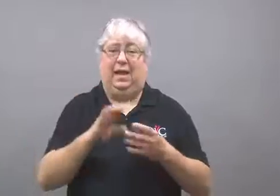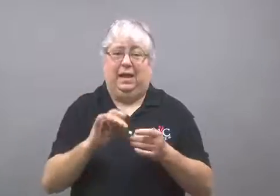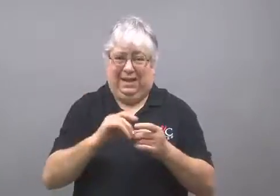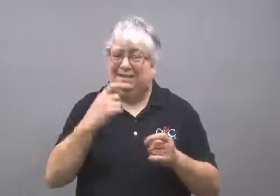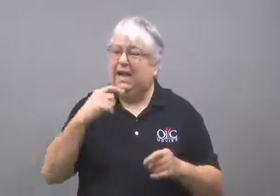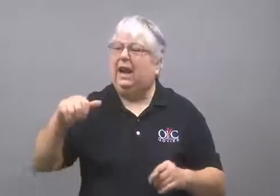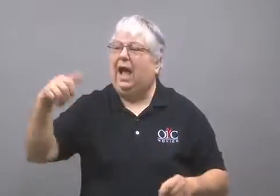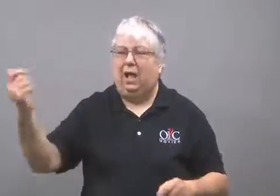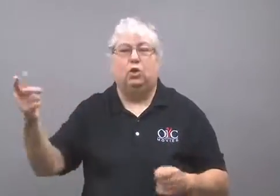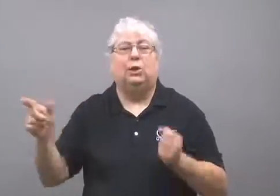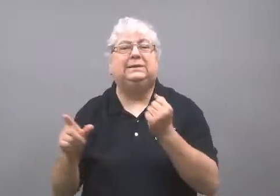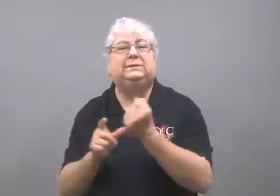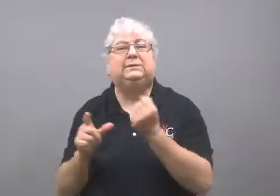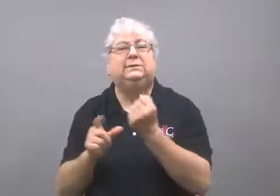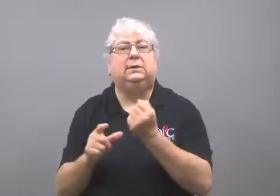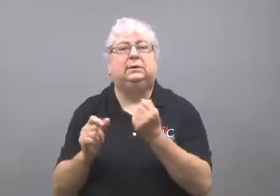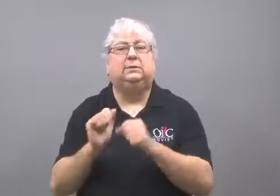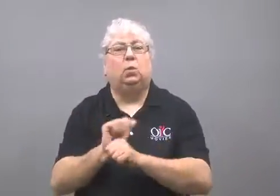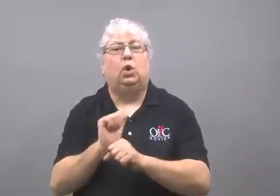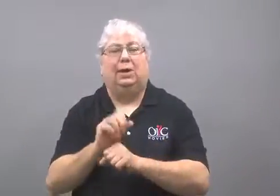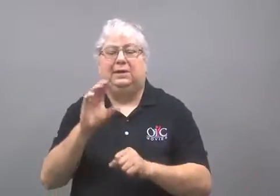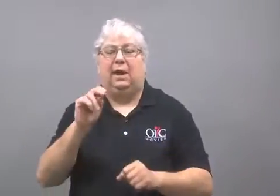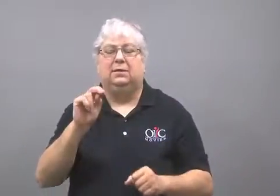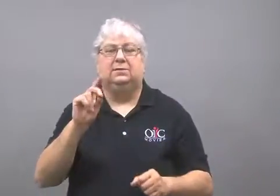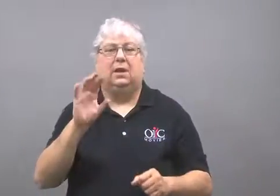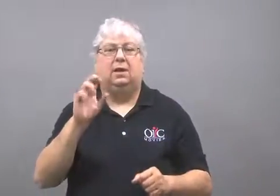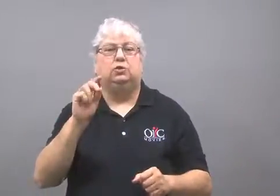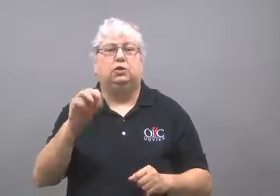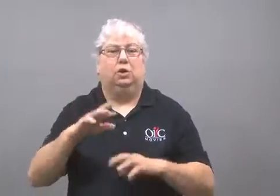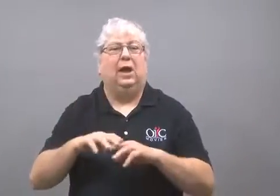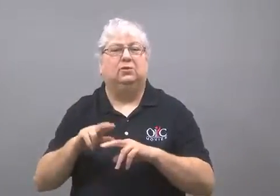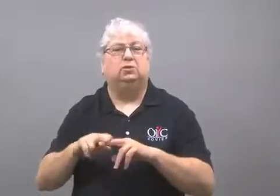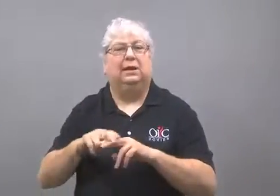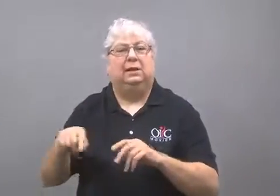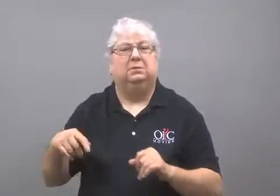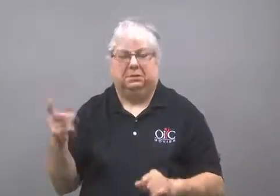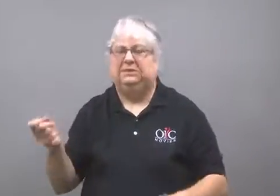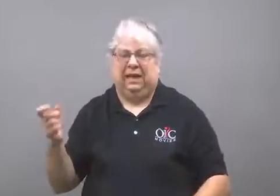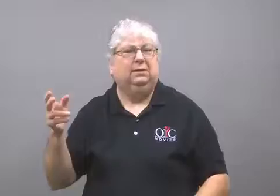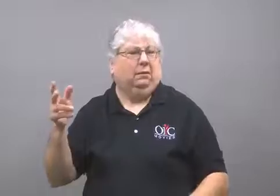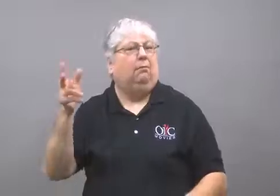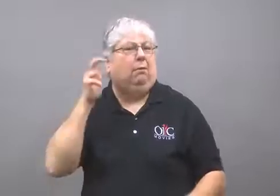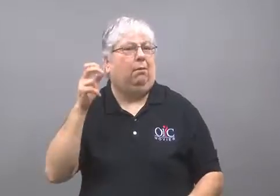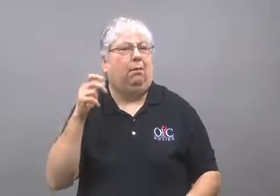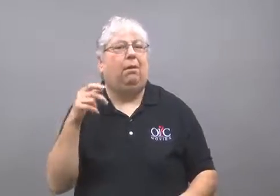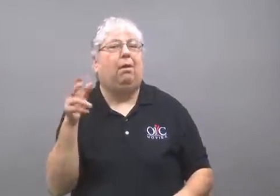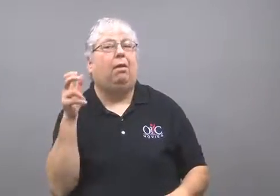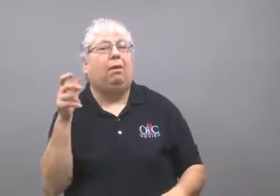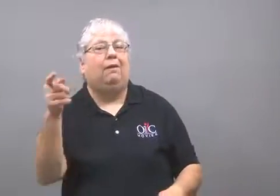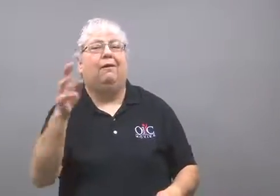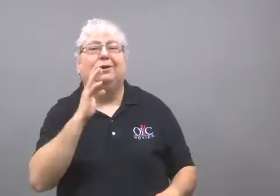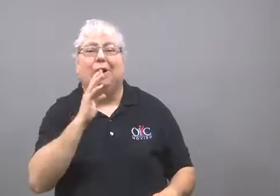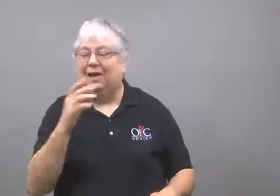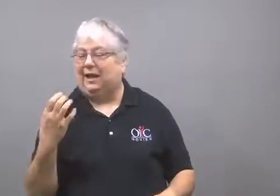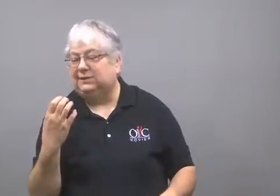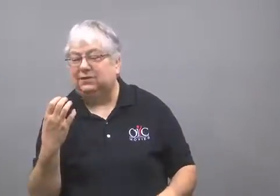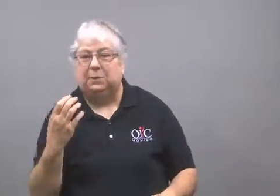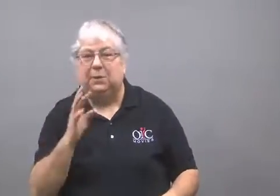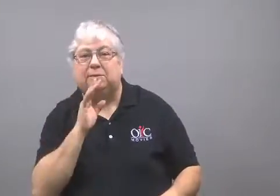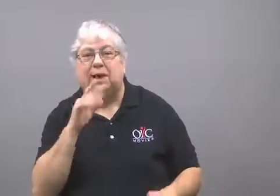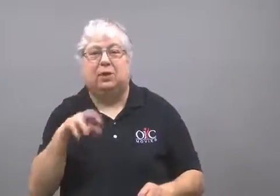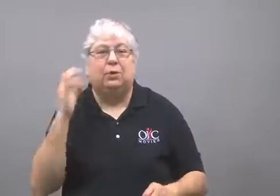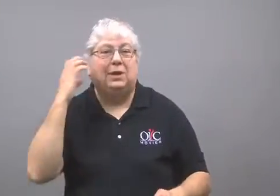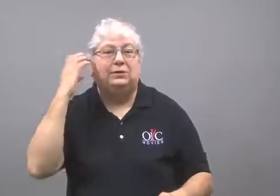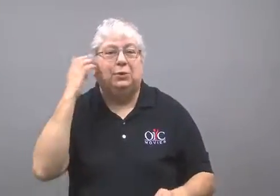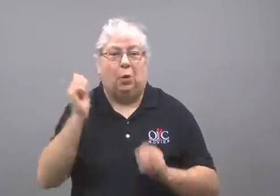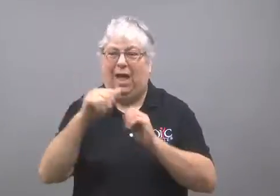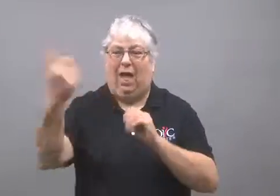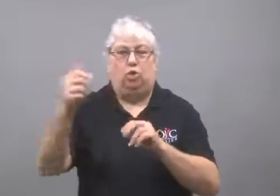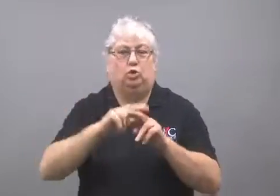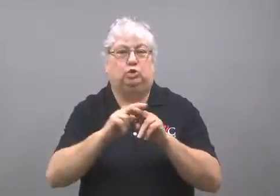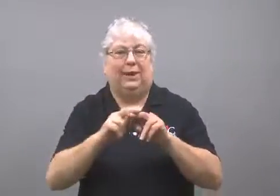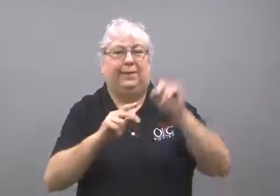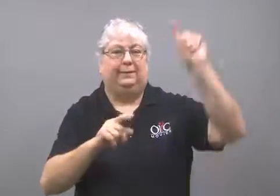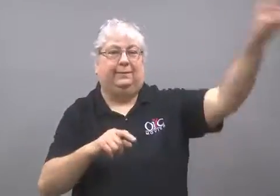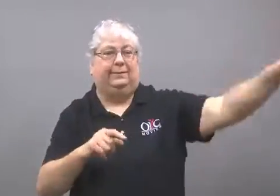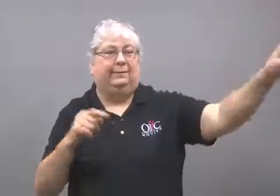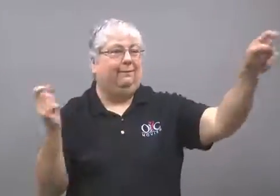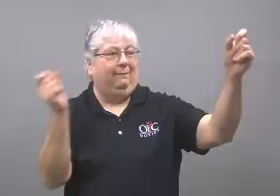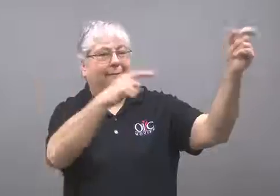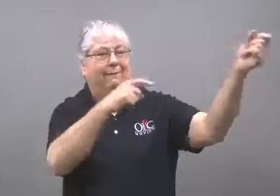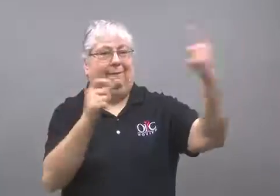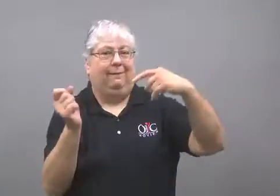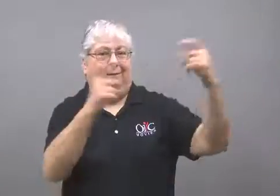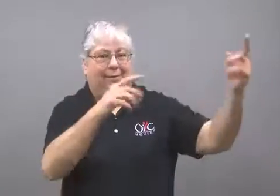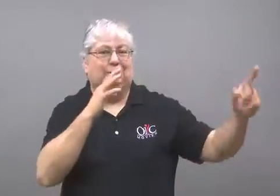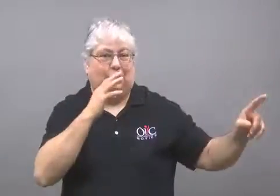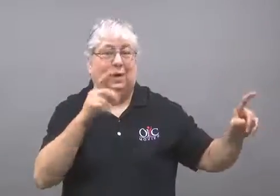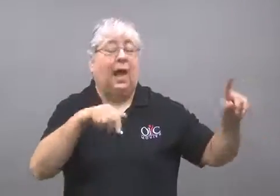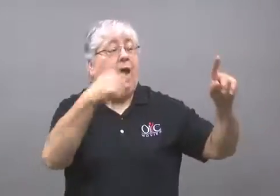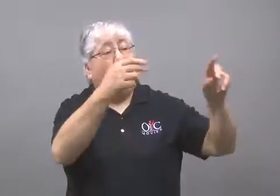He said an assistant conductor overheard a radio conversation with another train.